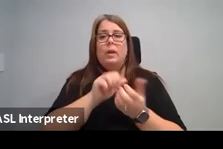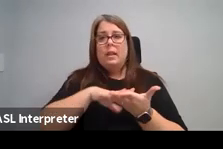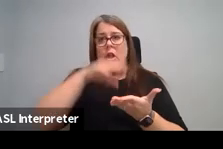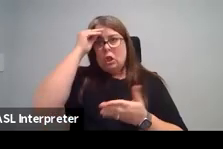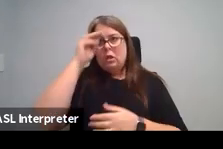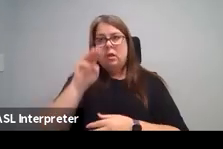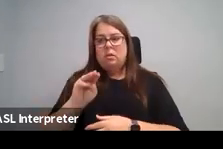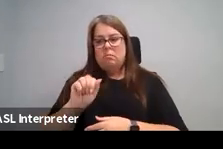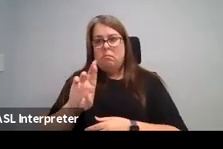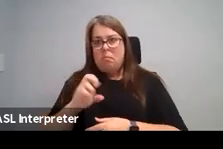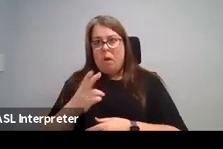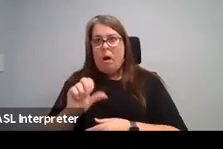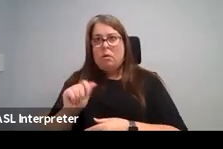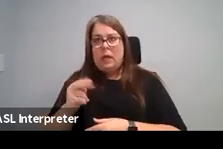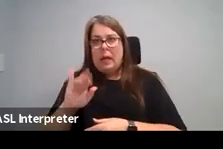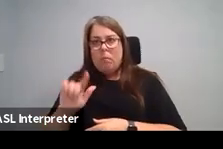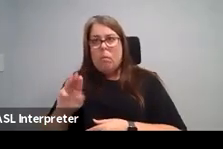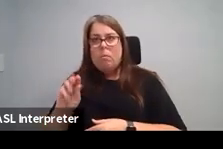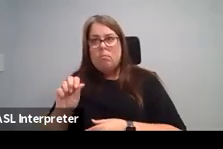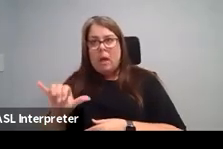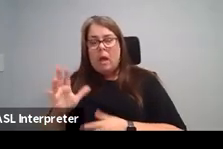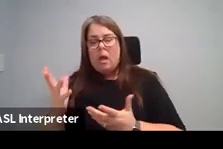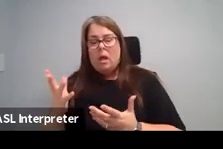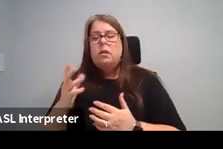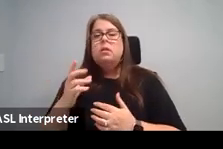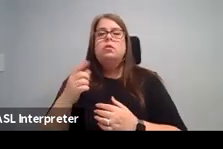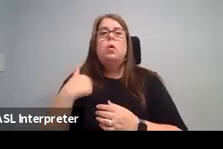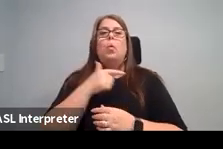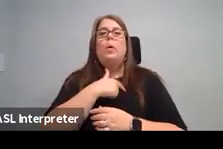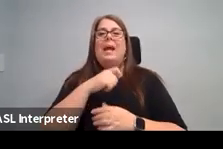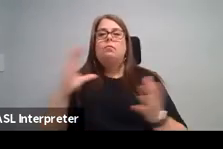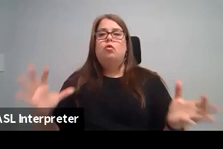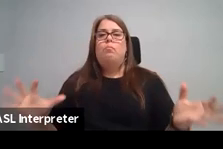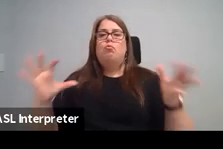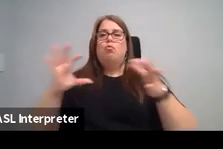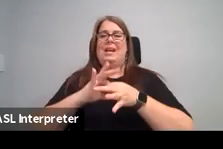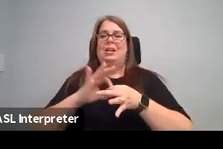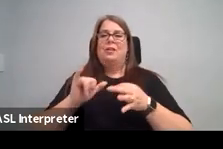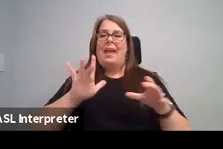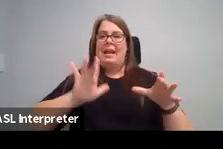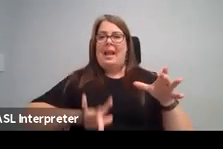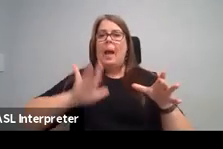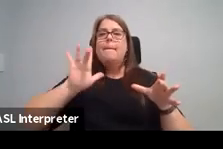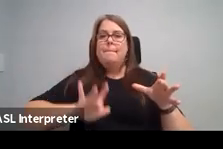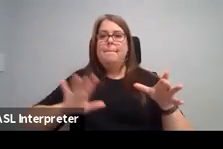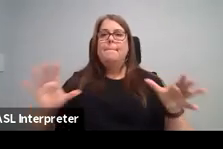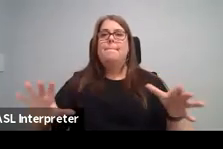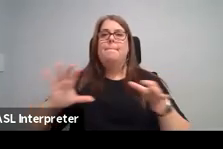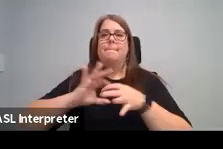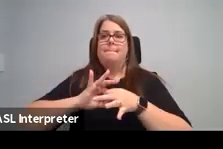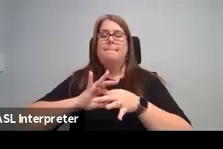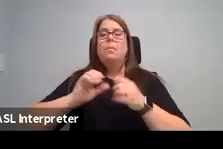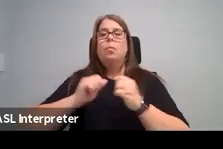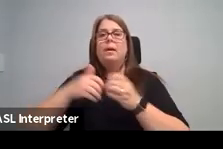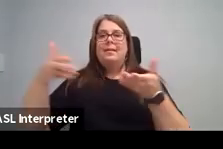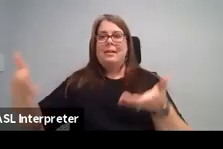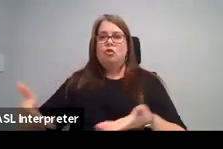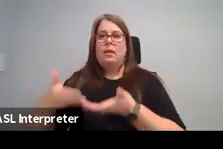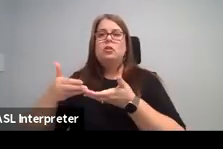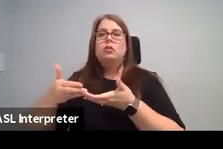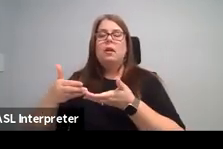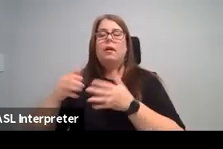Jewyl Alderson Clarke, SDCOE: And bridge that gap so that students are able to engage a new learning with the foundation of those intro classes that they might have missed a big chunk of